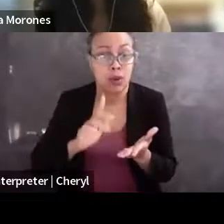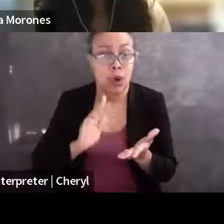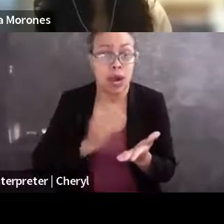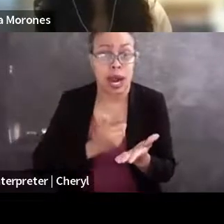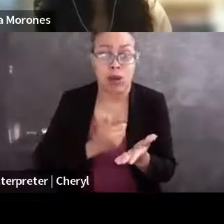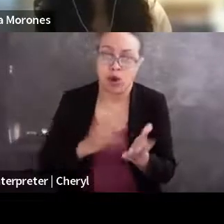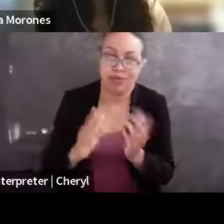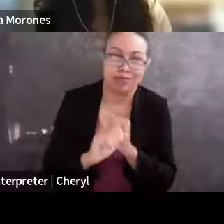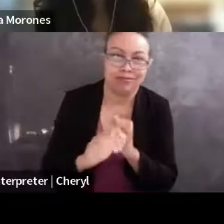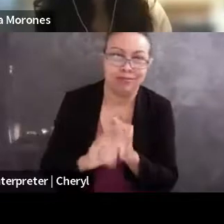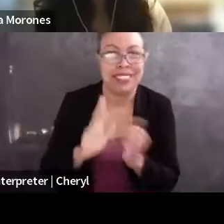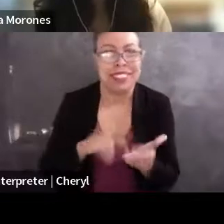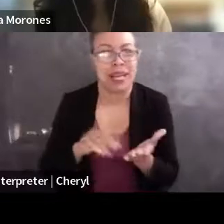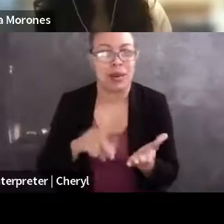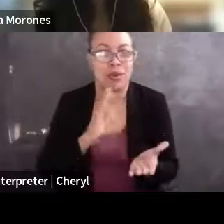you can sign up for our newsletter at ifrfa.org,